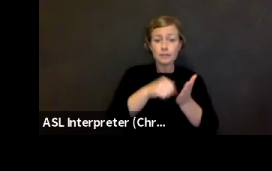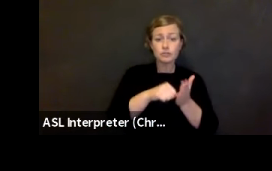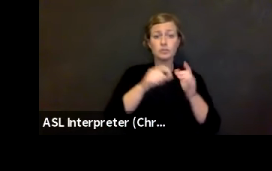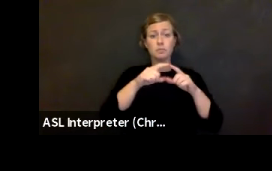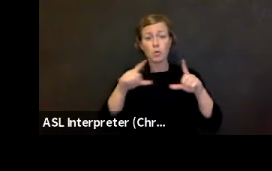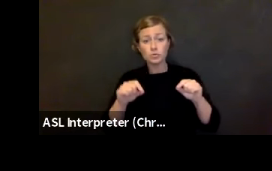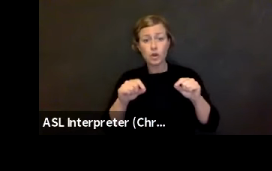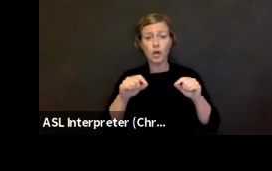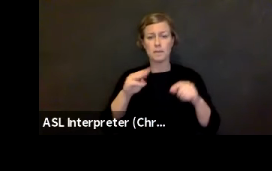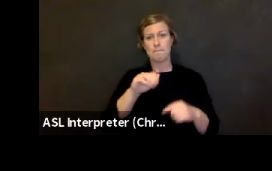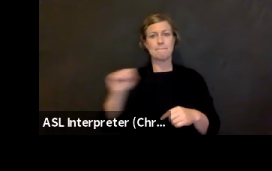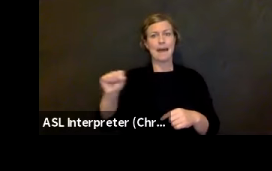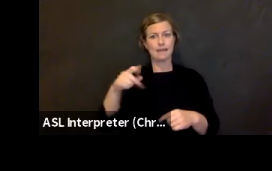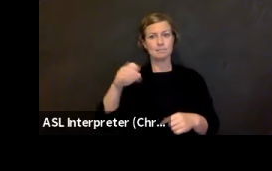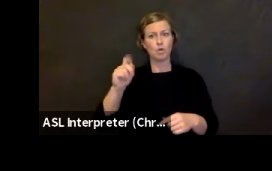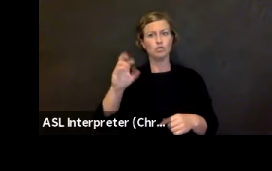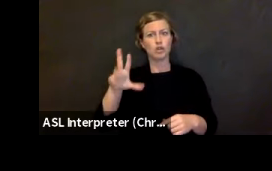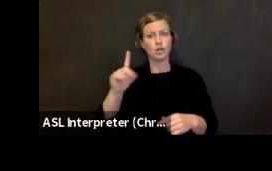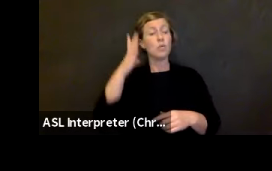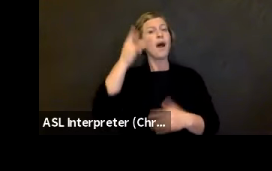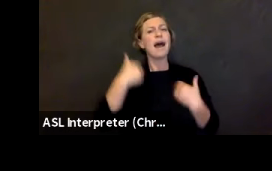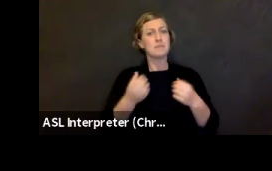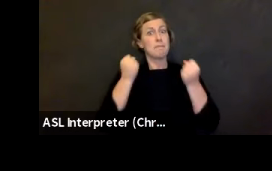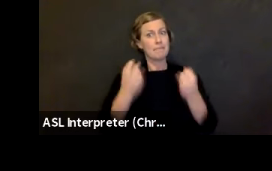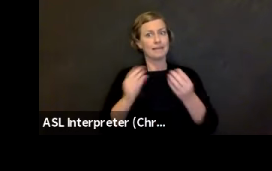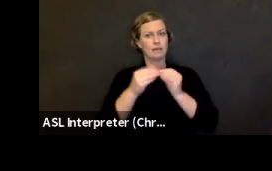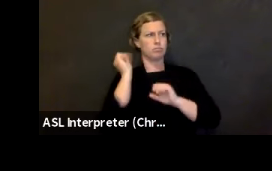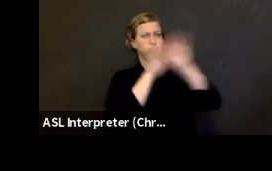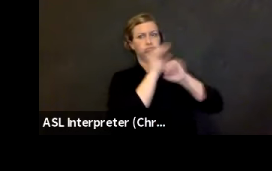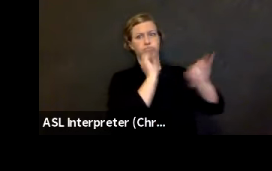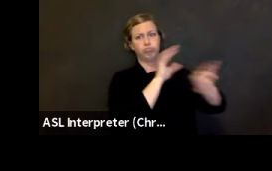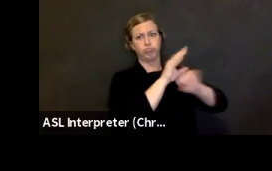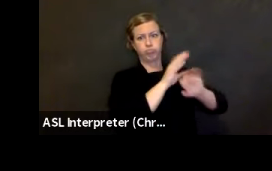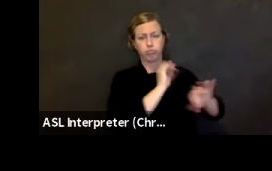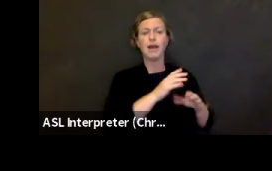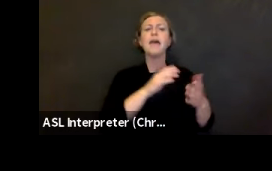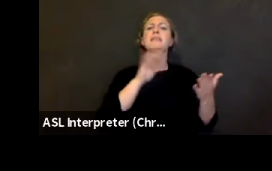impactfulness. So we can send mass postcards and e-mails which is such an important